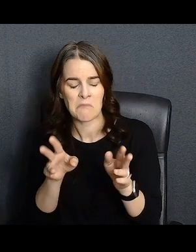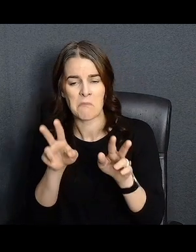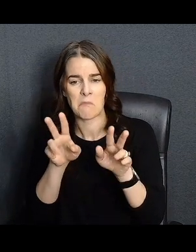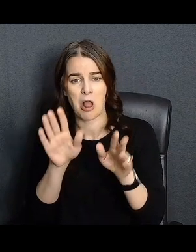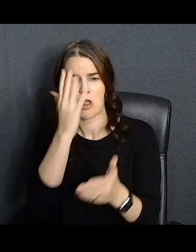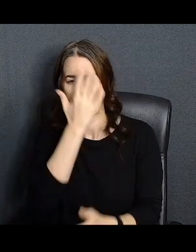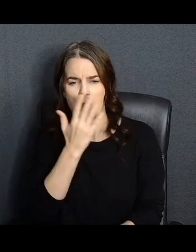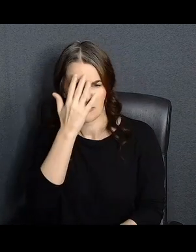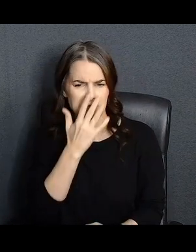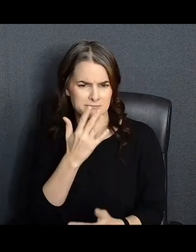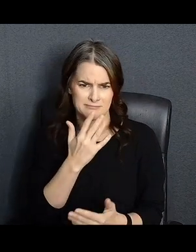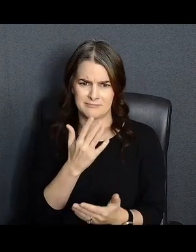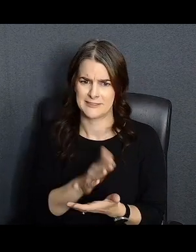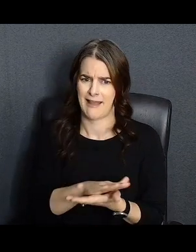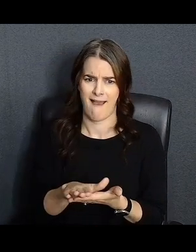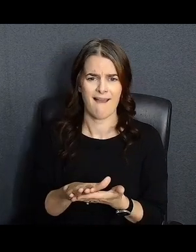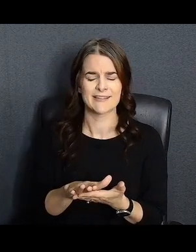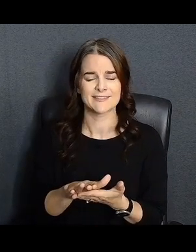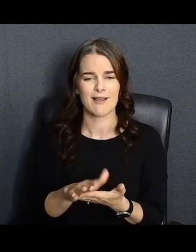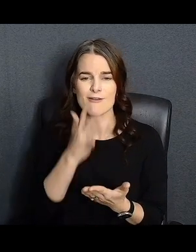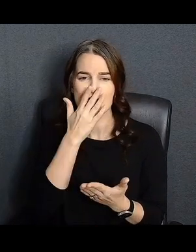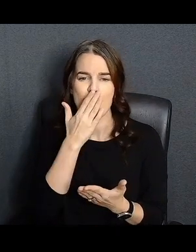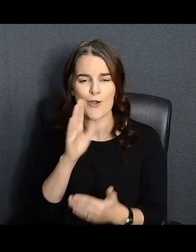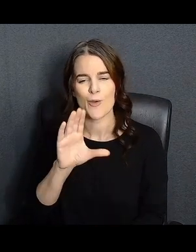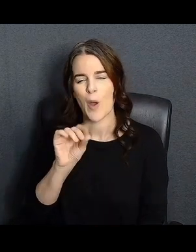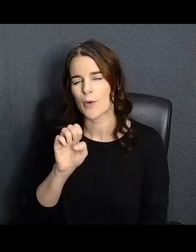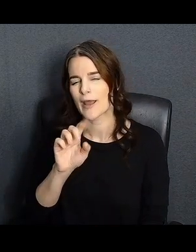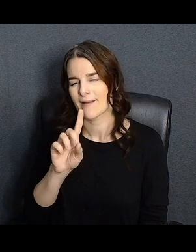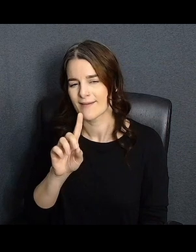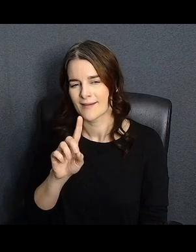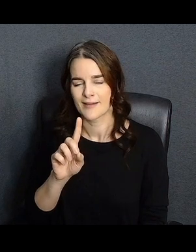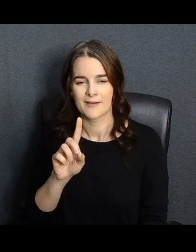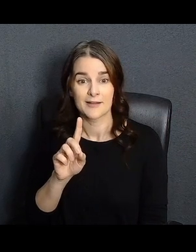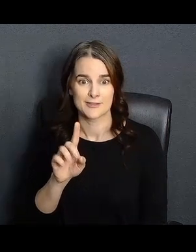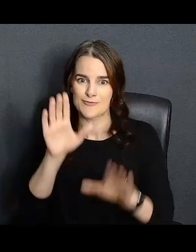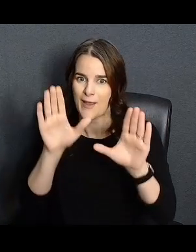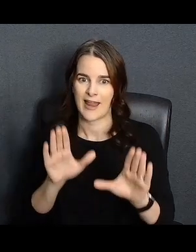It is color coded. Great app. Yeah, let's keep moving.